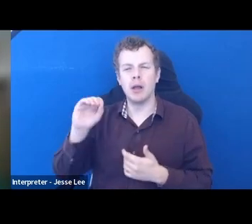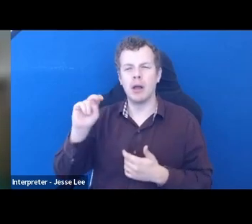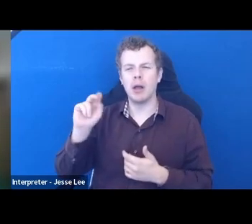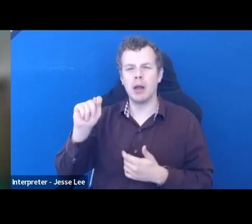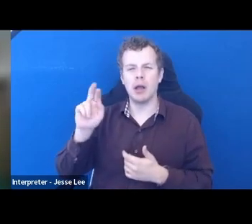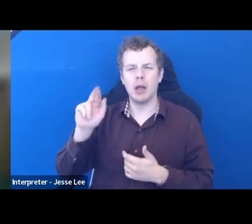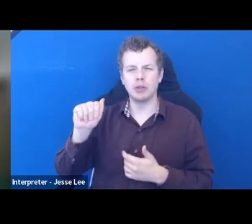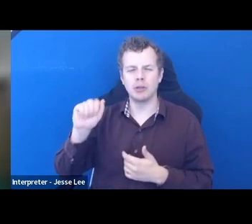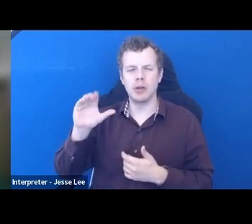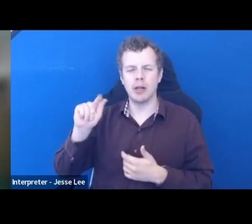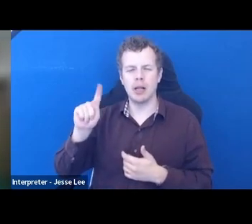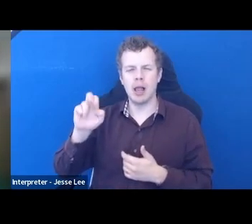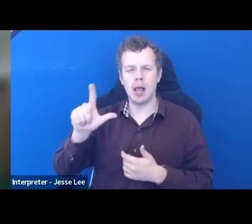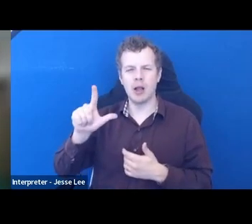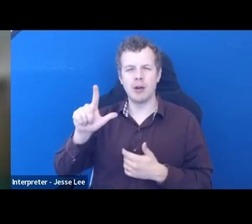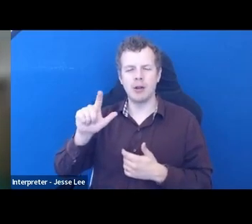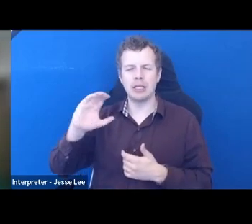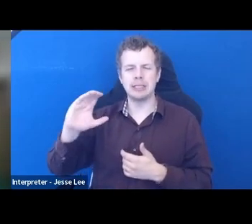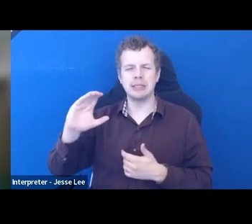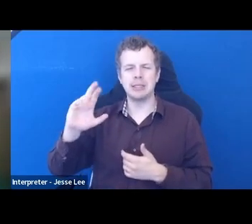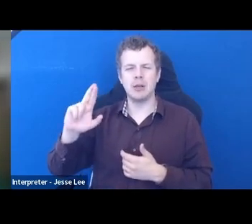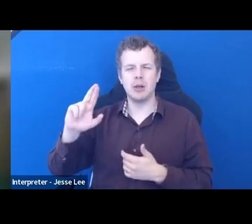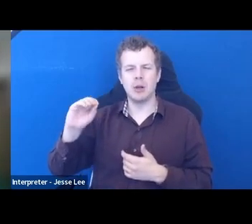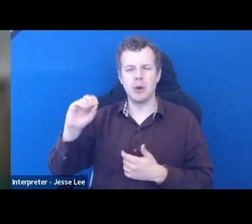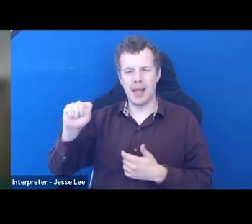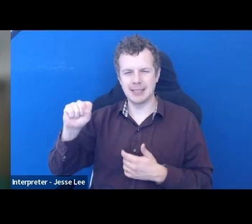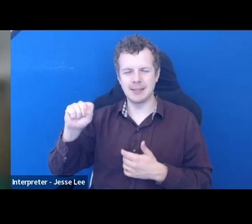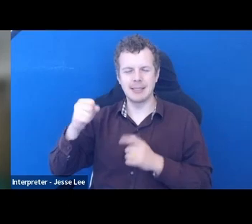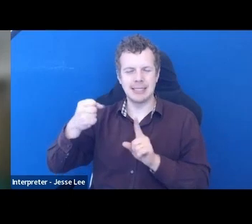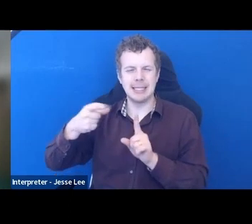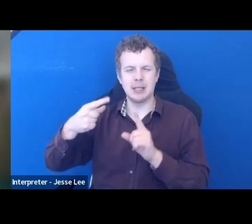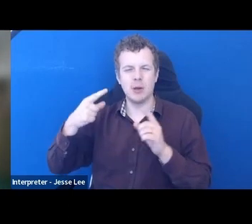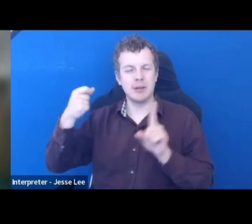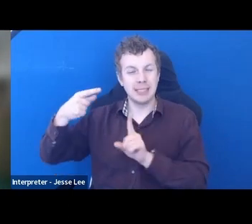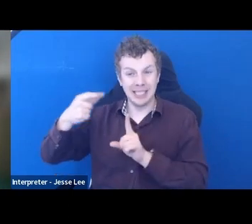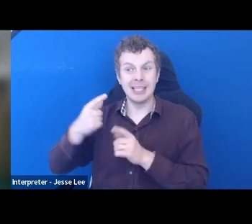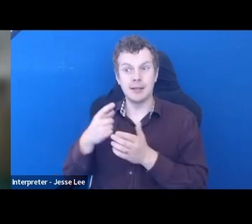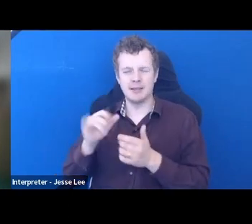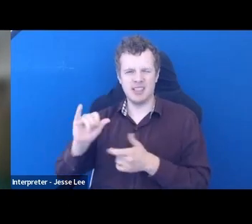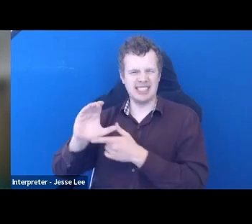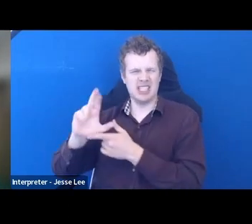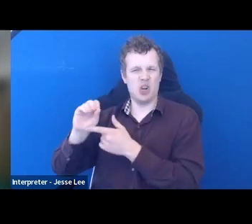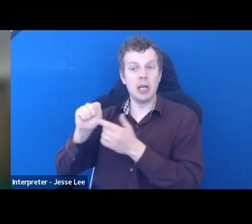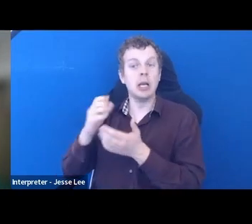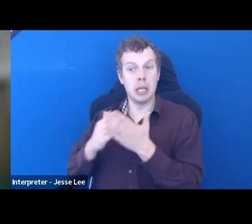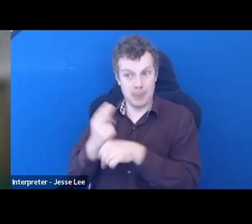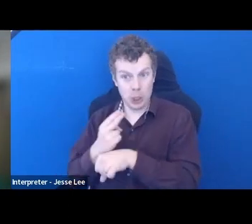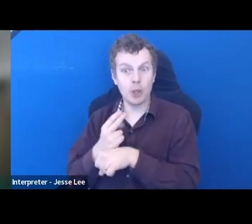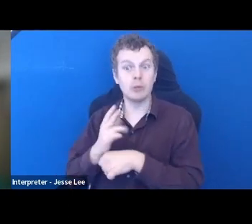or a cros, C-R-O-S signal and others don't. Some might use a bone conduction device.